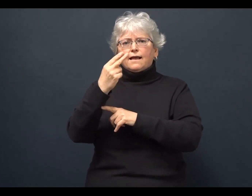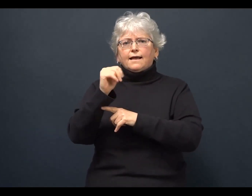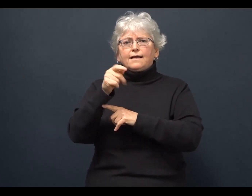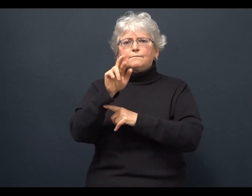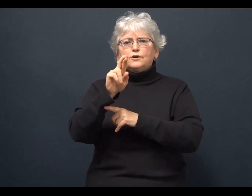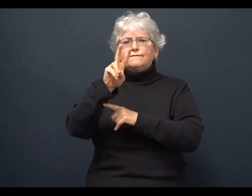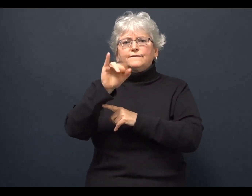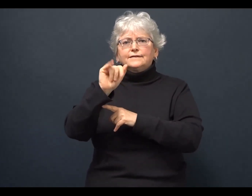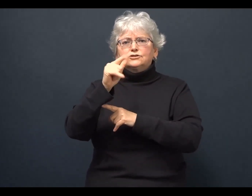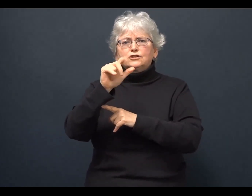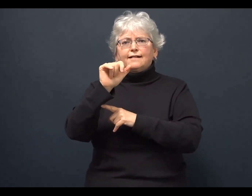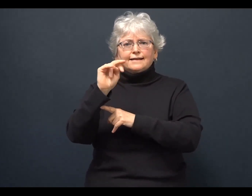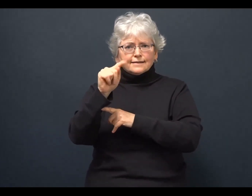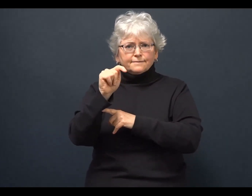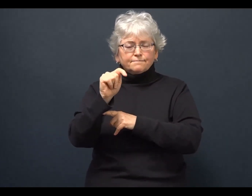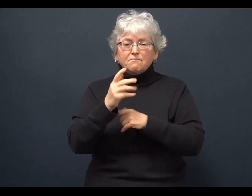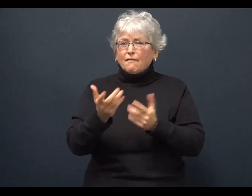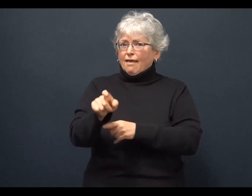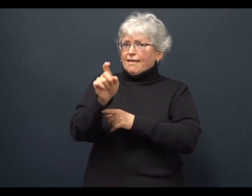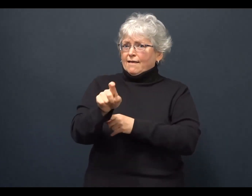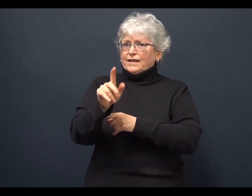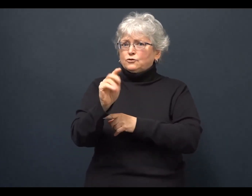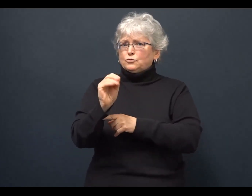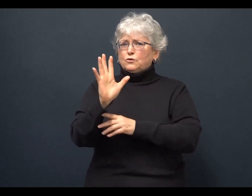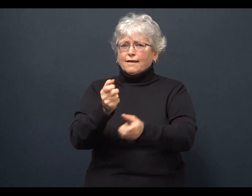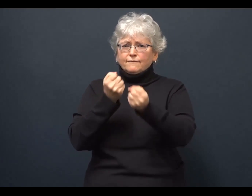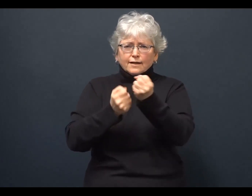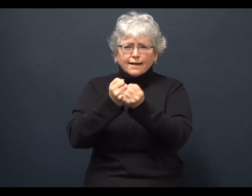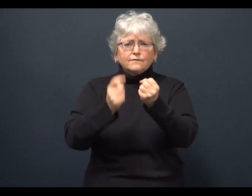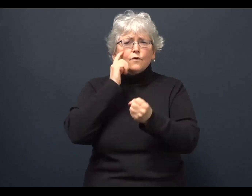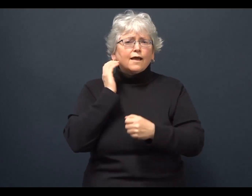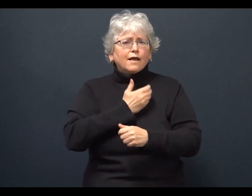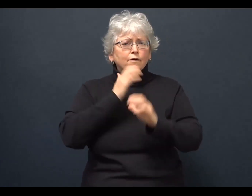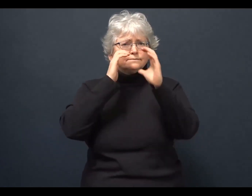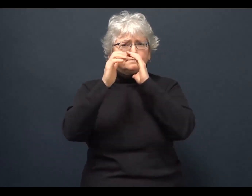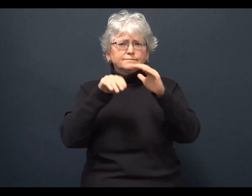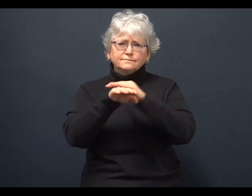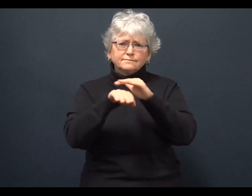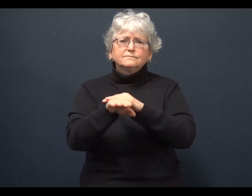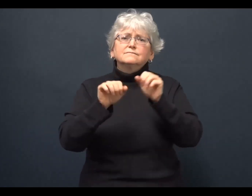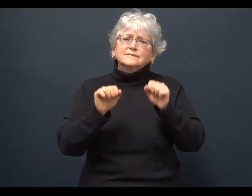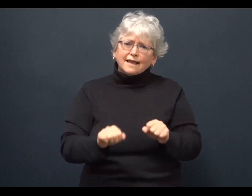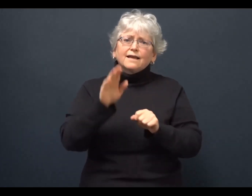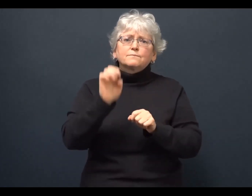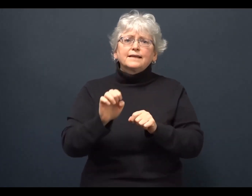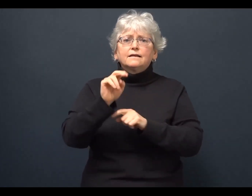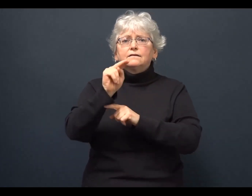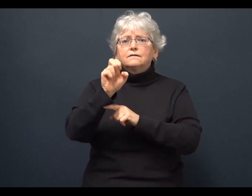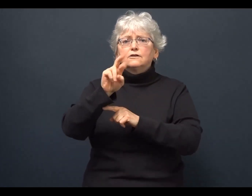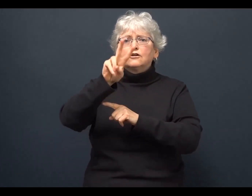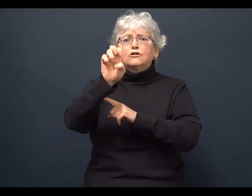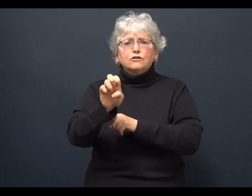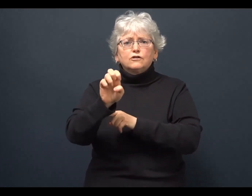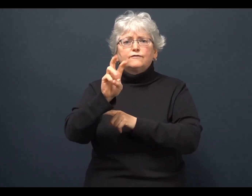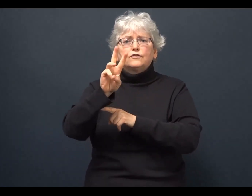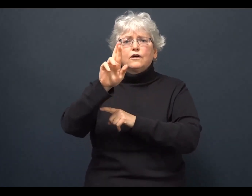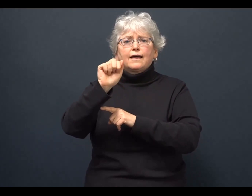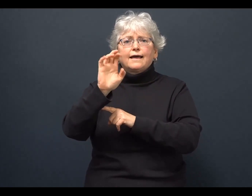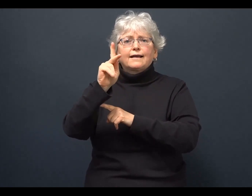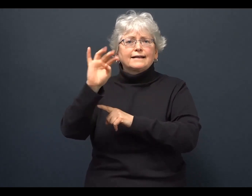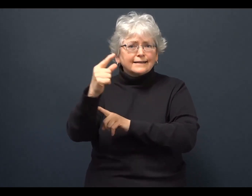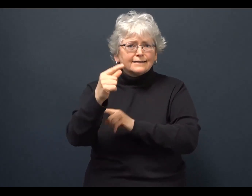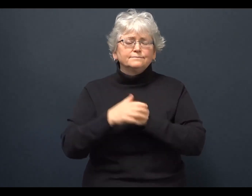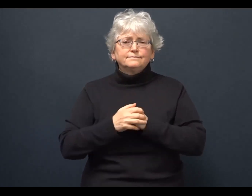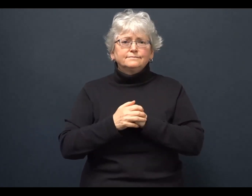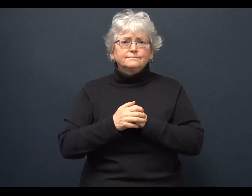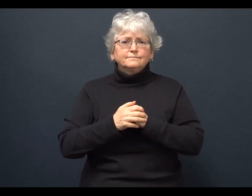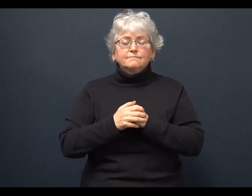hypervigilant. having to advocate for our communication access can be nerve-wracking.